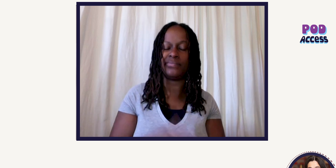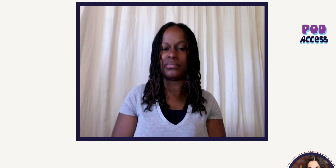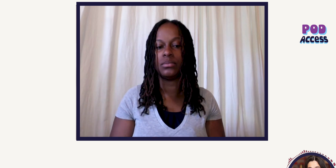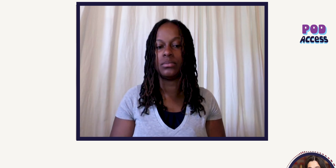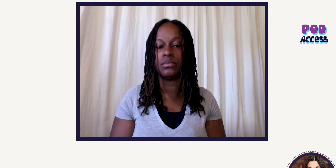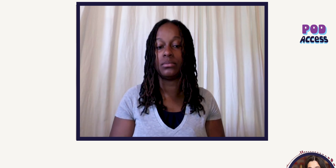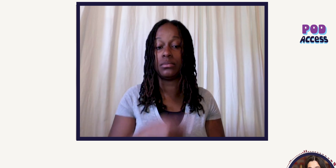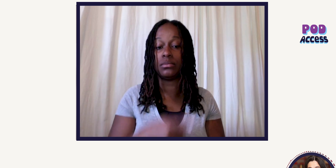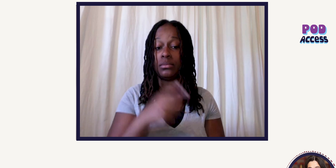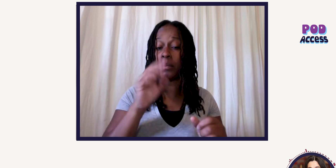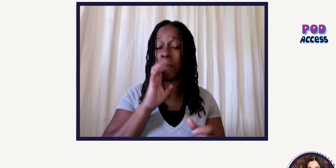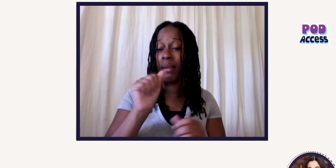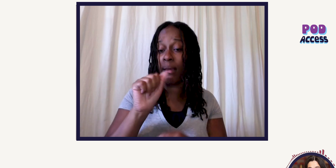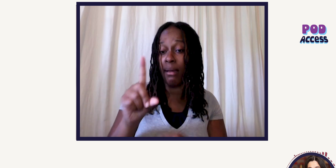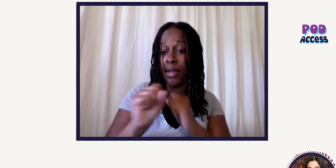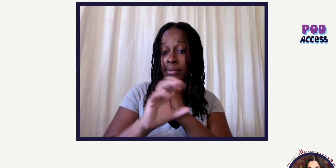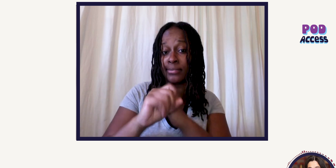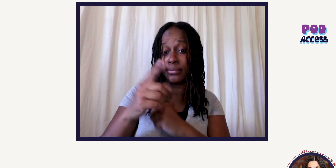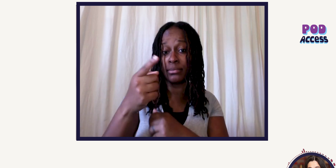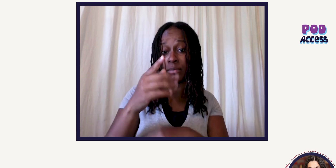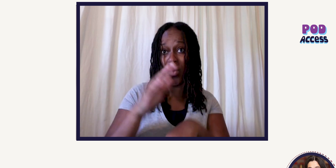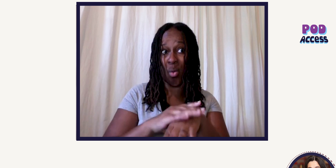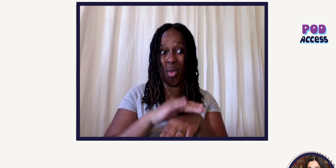There could be a ad on there that you fundamentally disagree with.